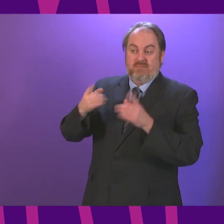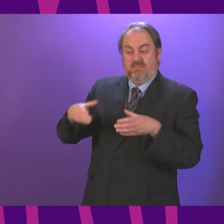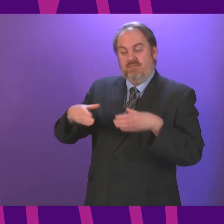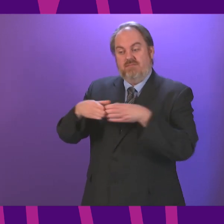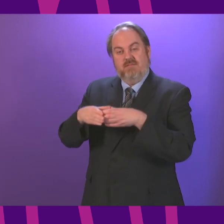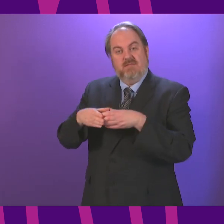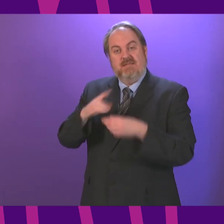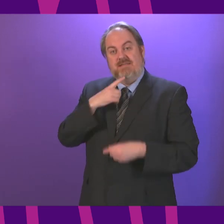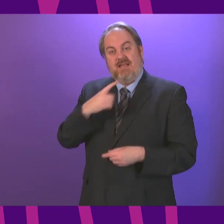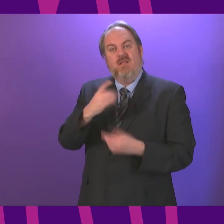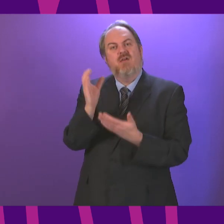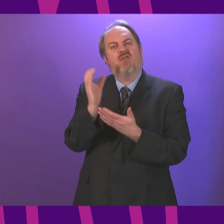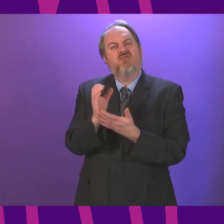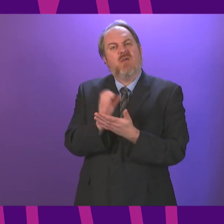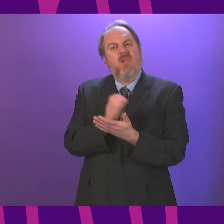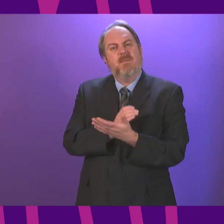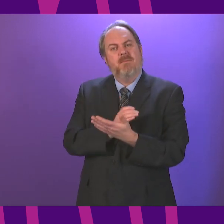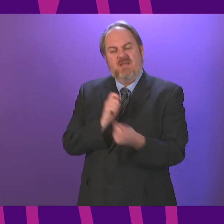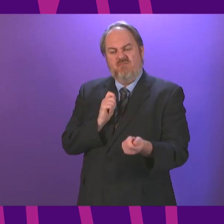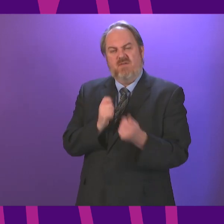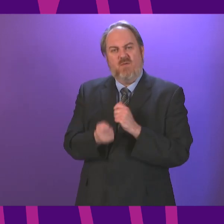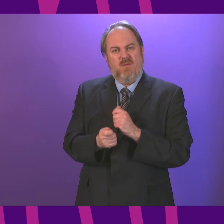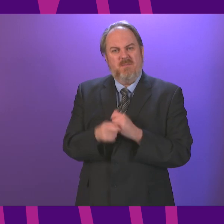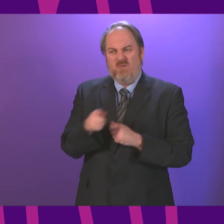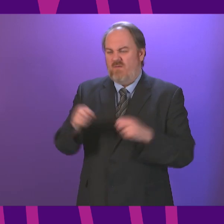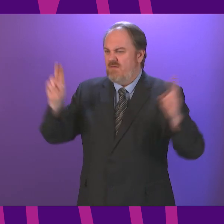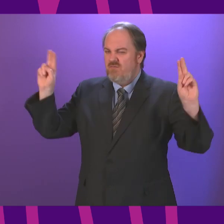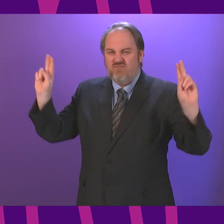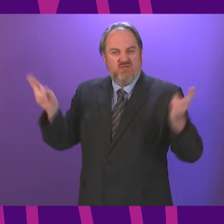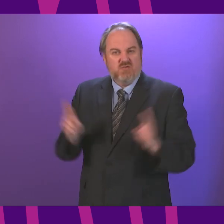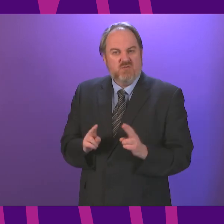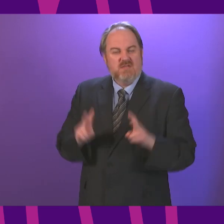that its implementation had slashed subject choice for young people, not increased it.